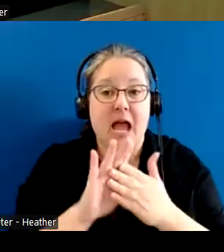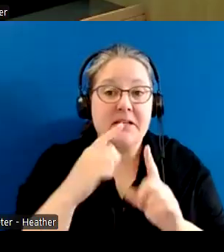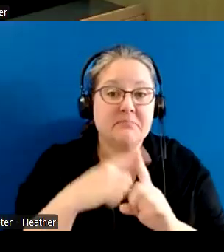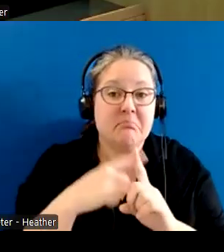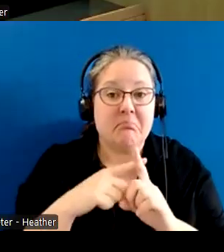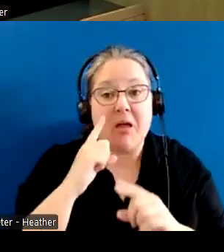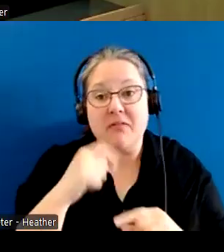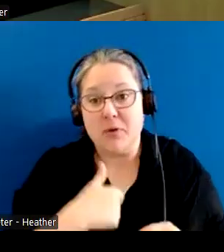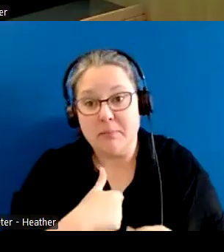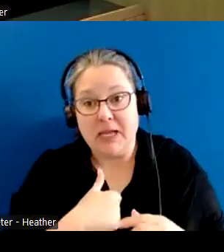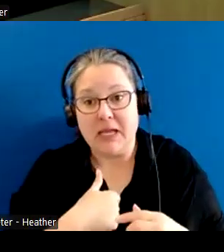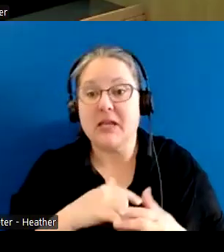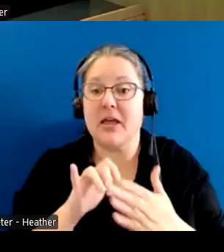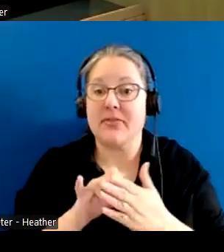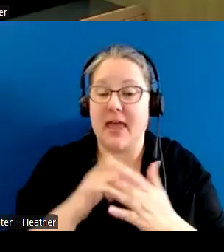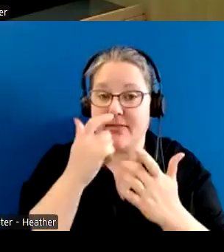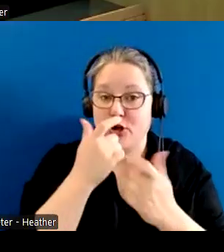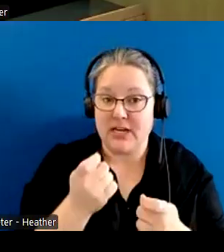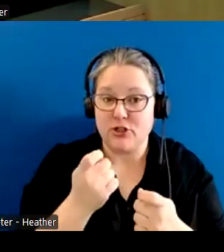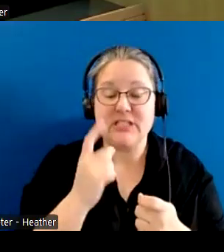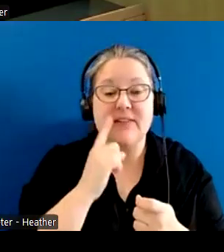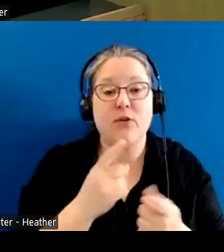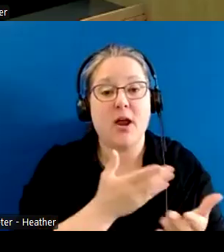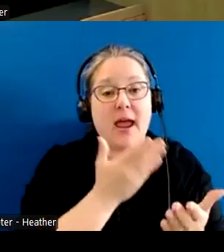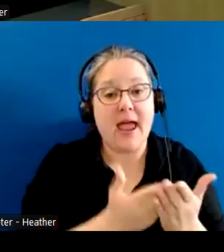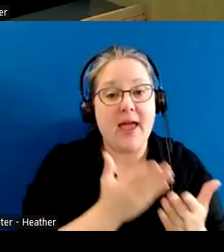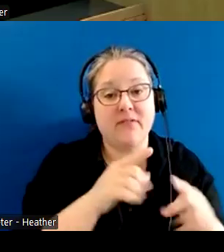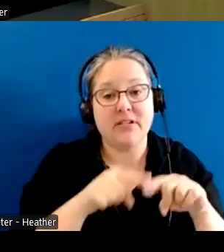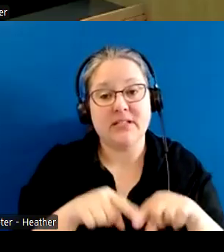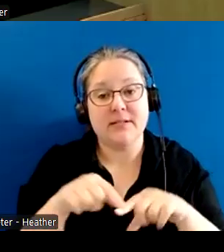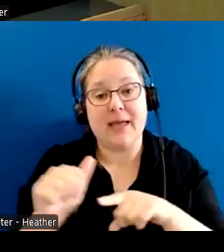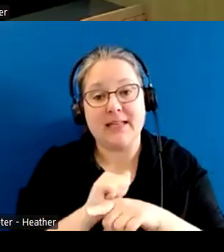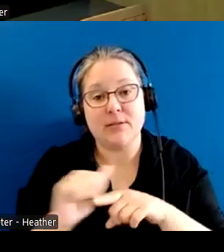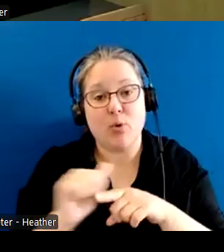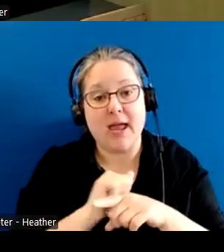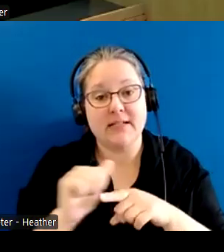um he's interested in implementing evidence-based practices into interventions. So, a lot of what